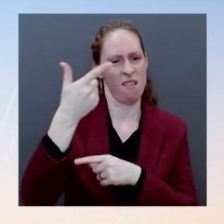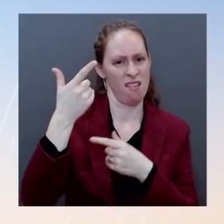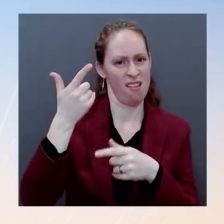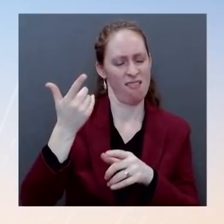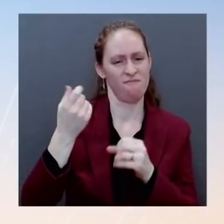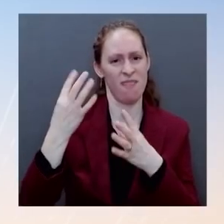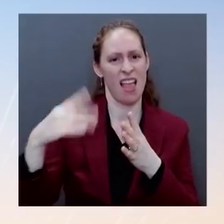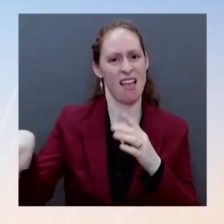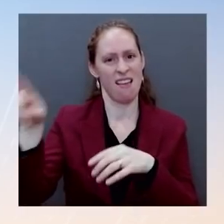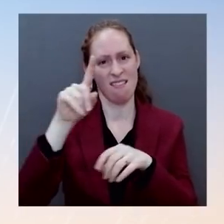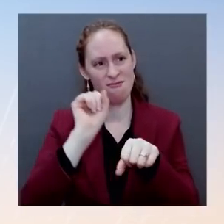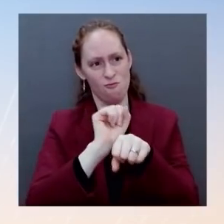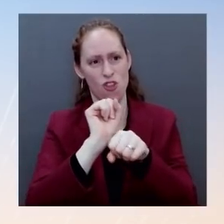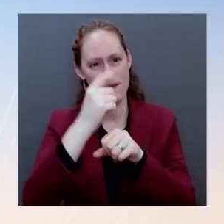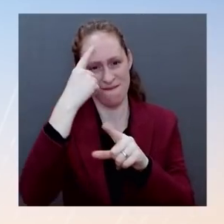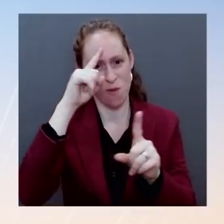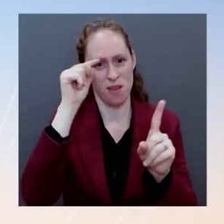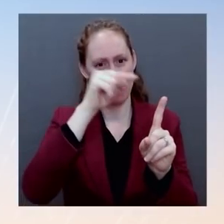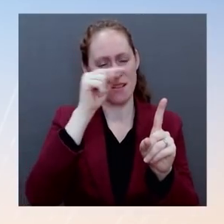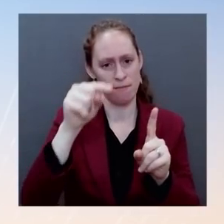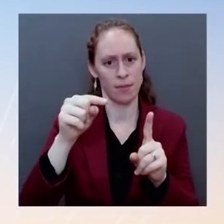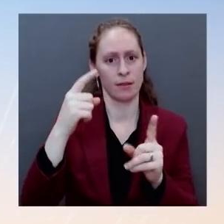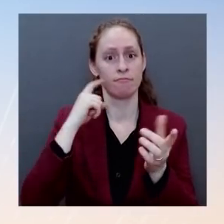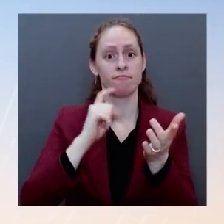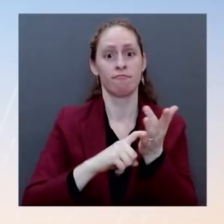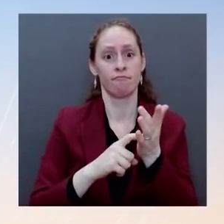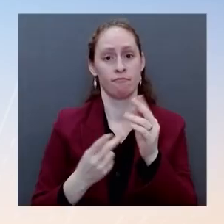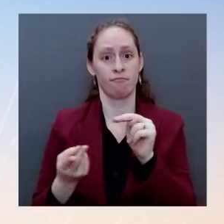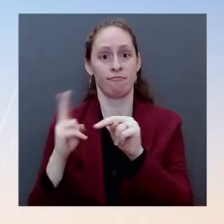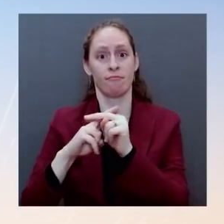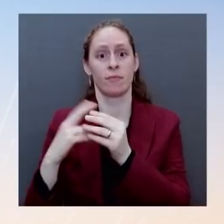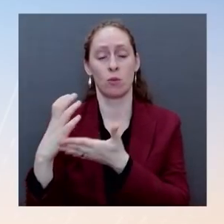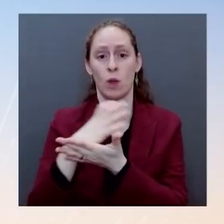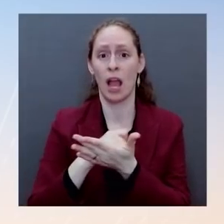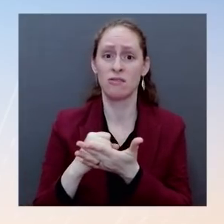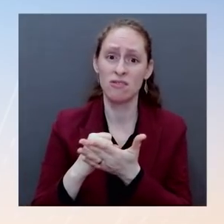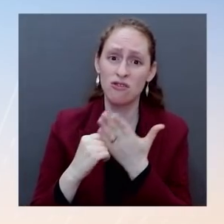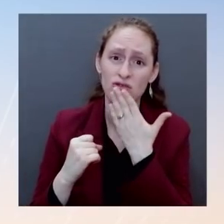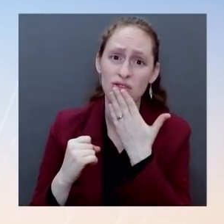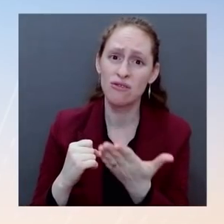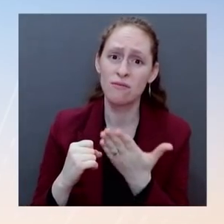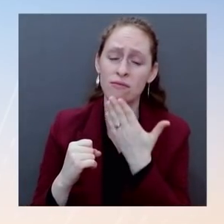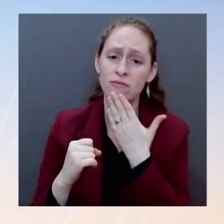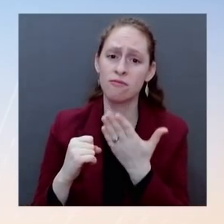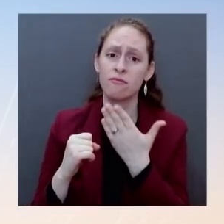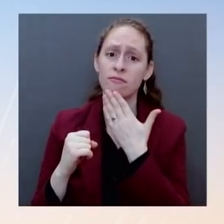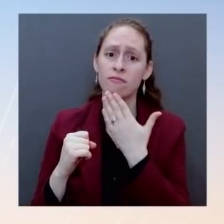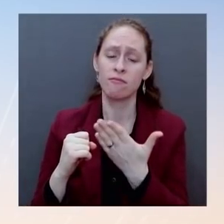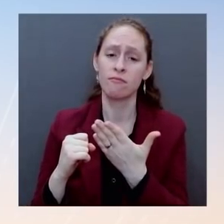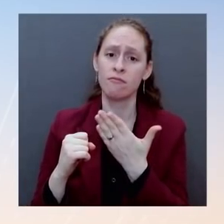which creates new opportunities. And for many people, they are taking this opportunity